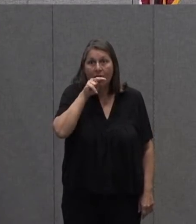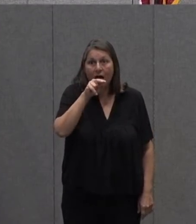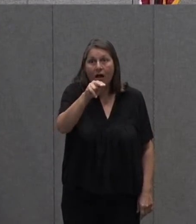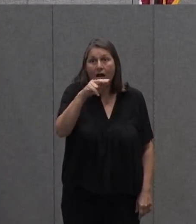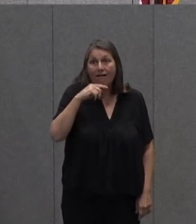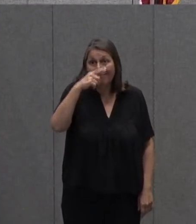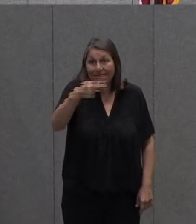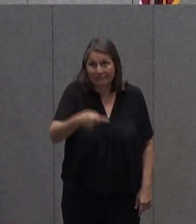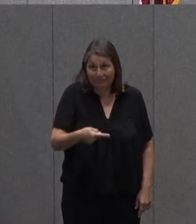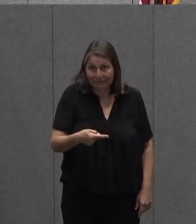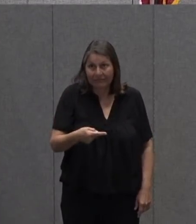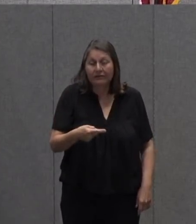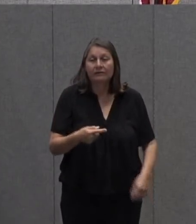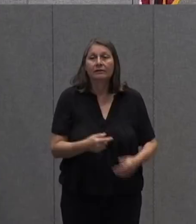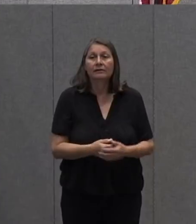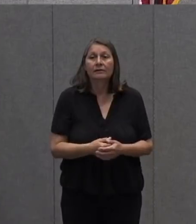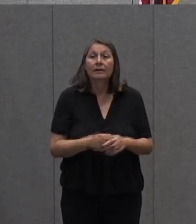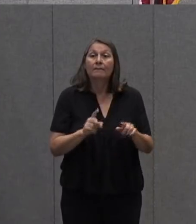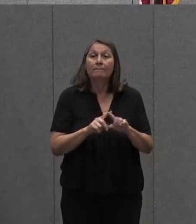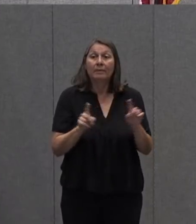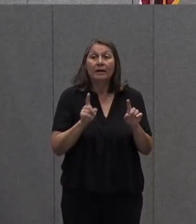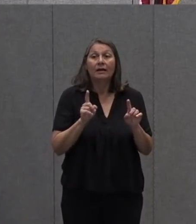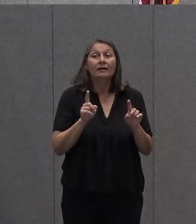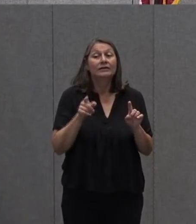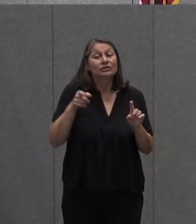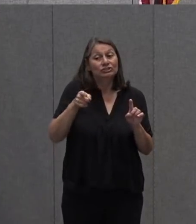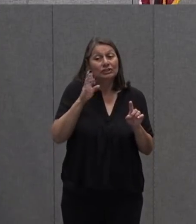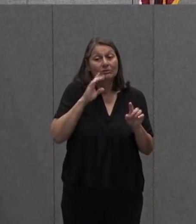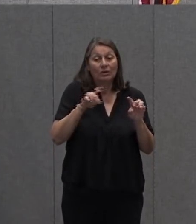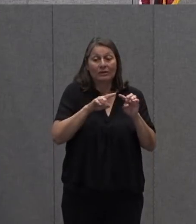But we also are going to be spinning so maybe we'd get the sound shh, SH.